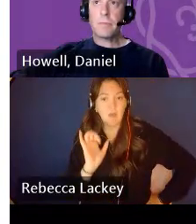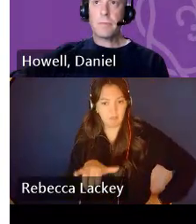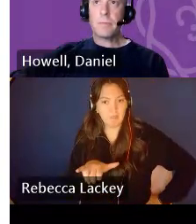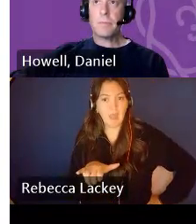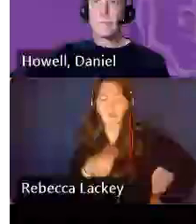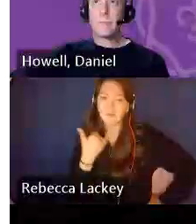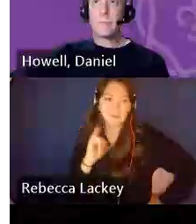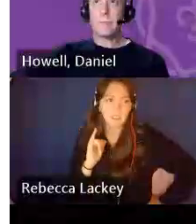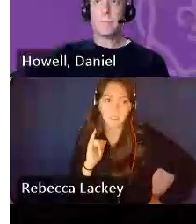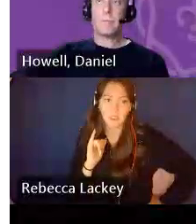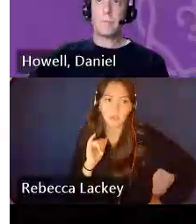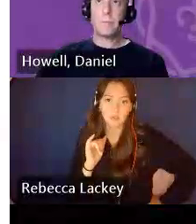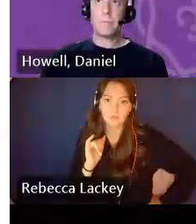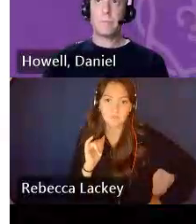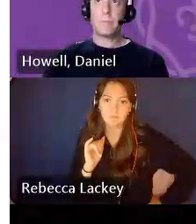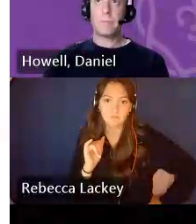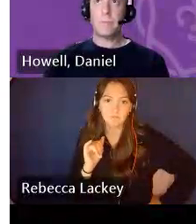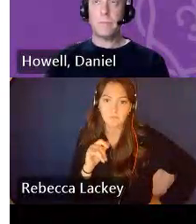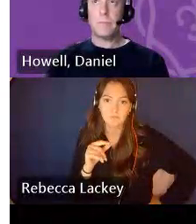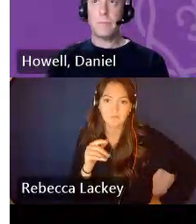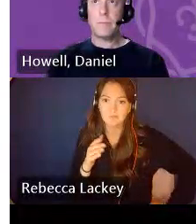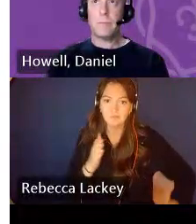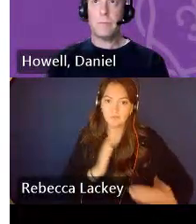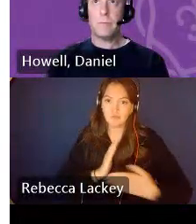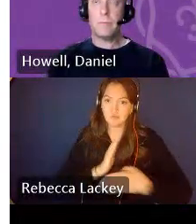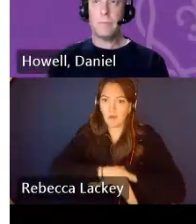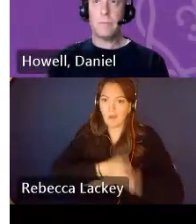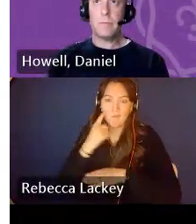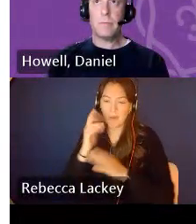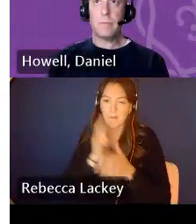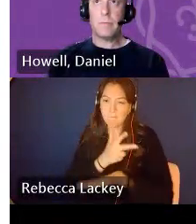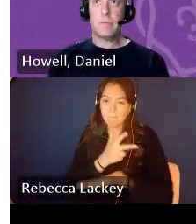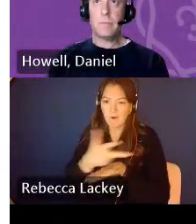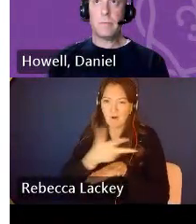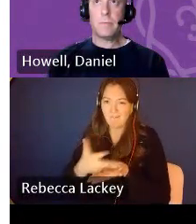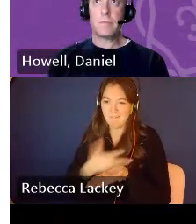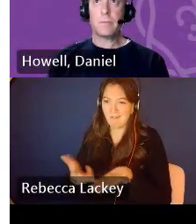still require crossing Green Glaze Creek just to get to the parking lot for that. So, I mean, aside